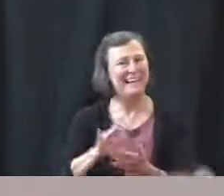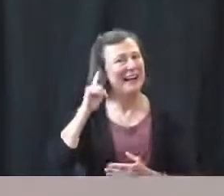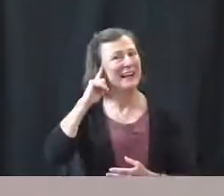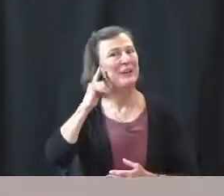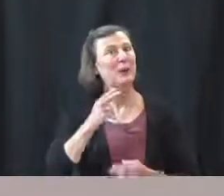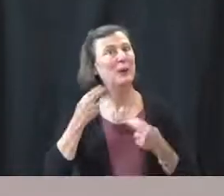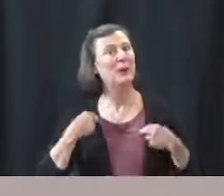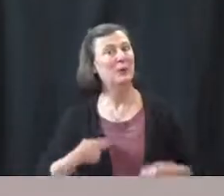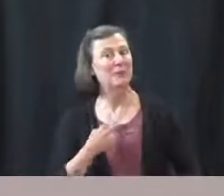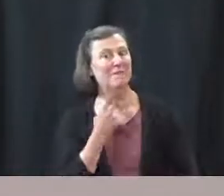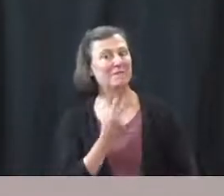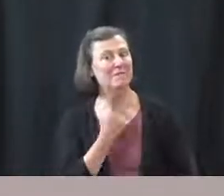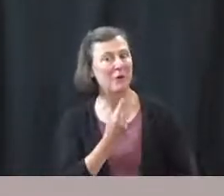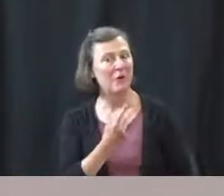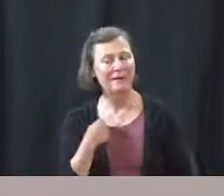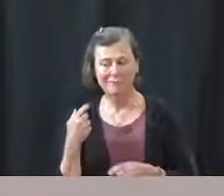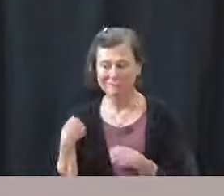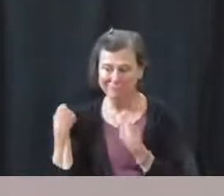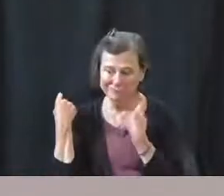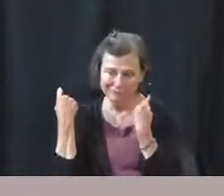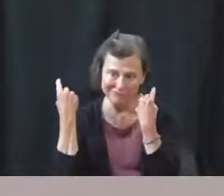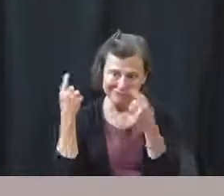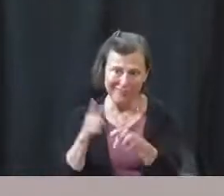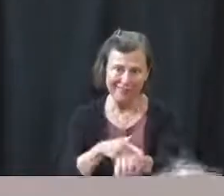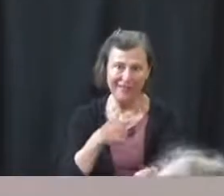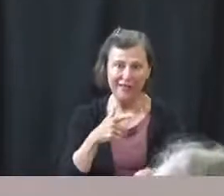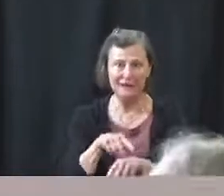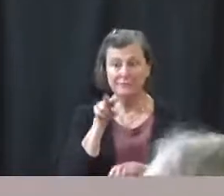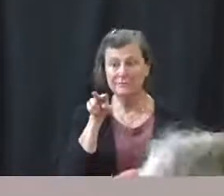I've been doing this for so long and staring into a camera.